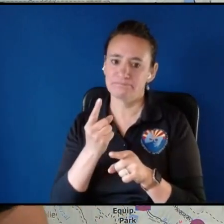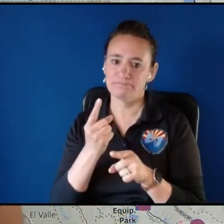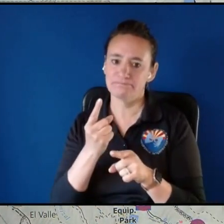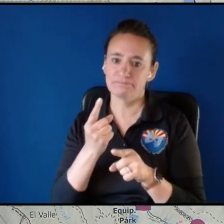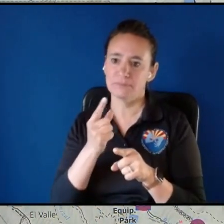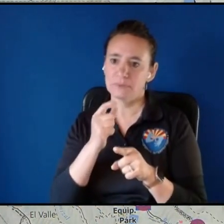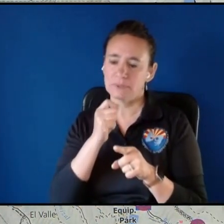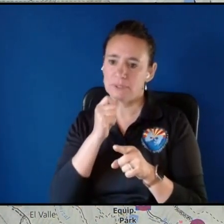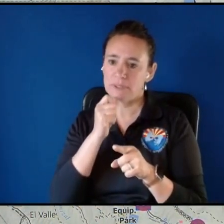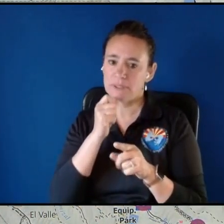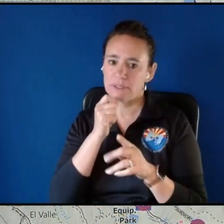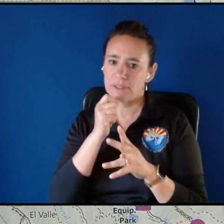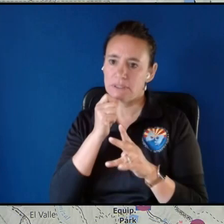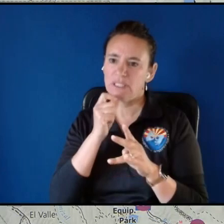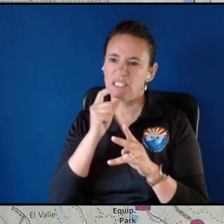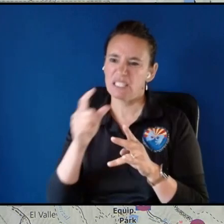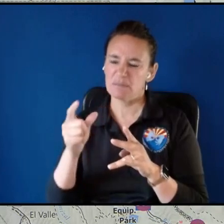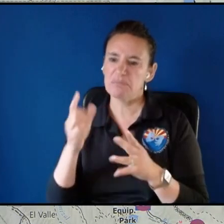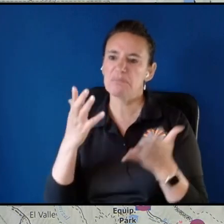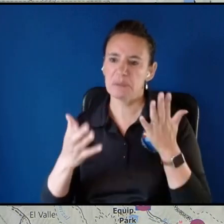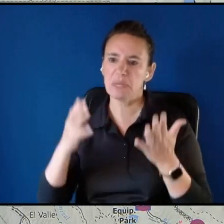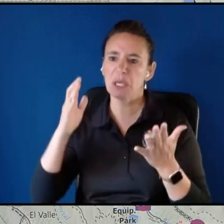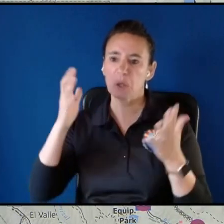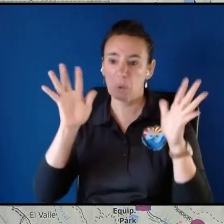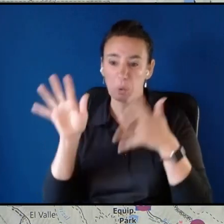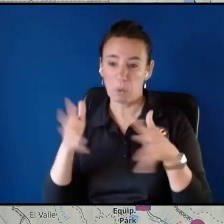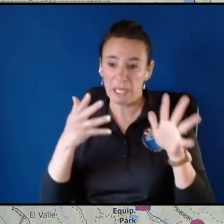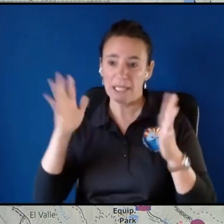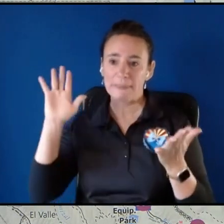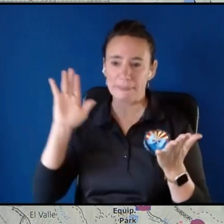conditions to alleviate a bit. Another area of focus on the